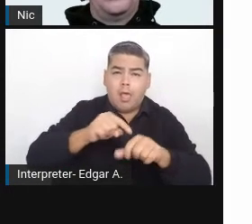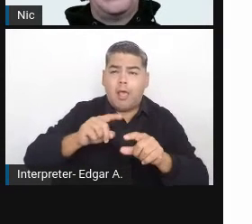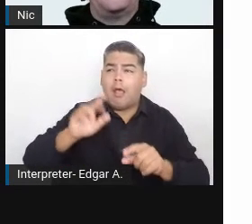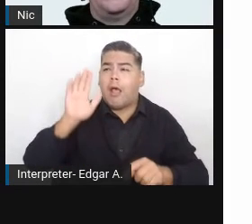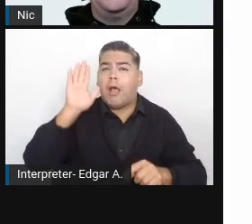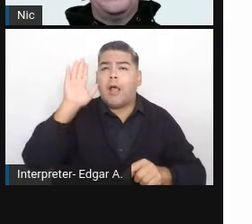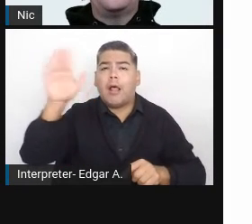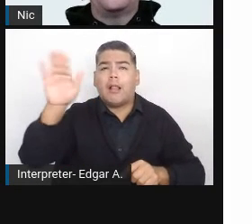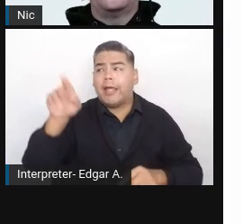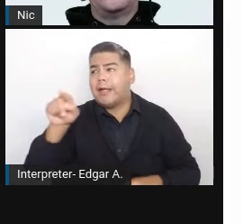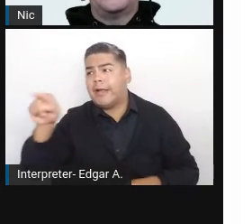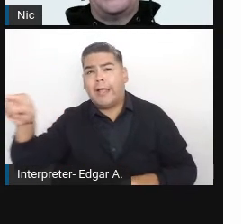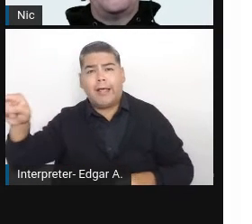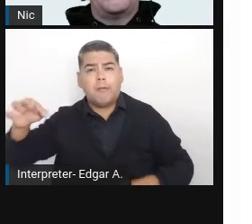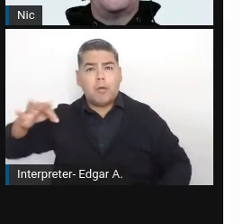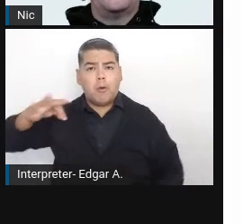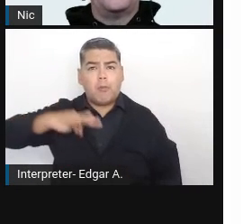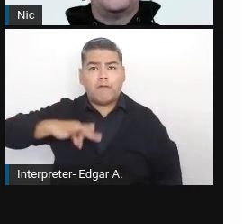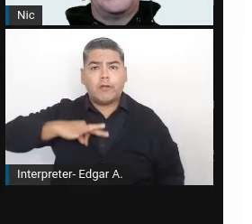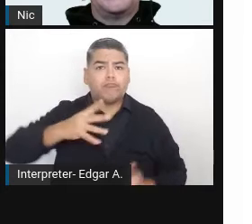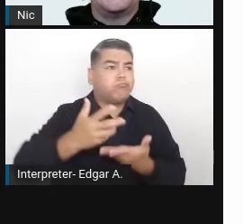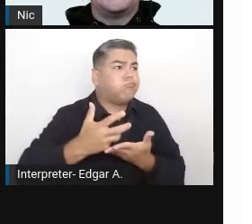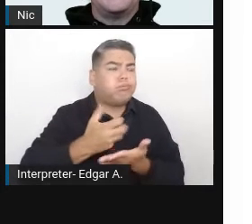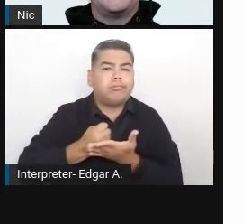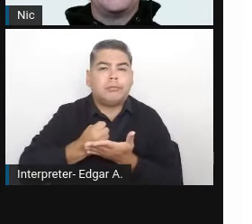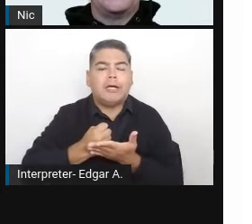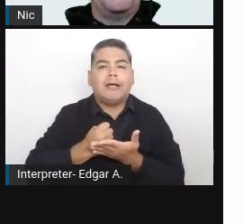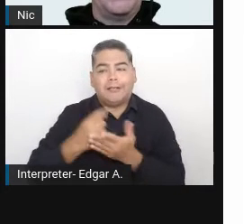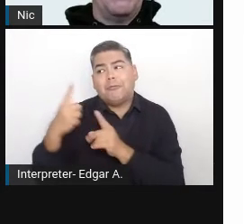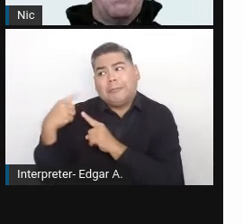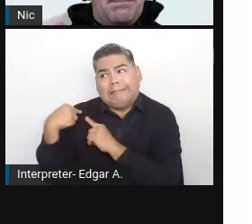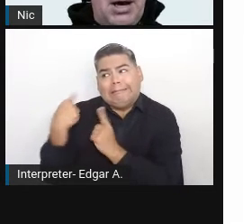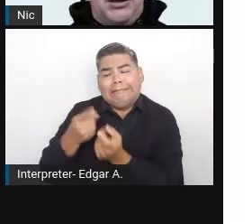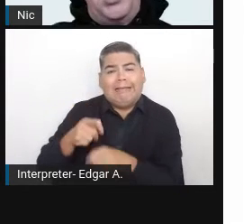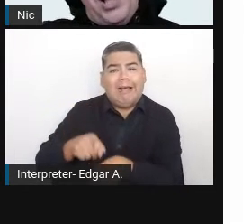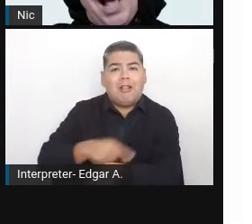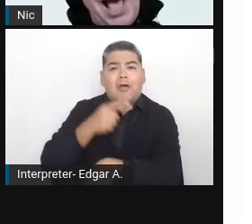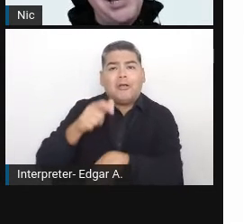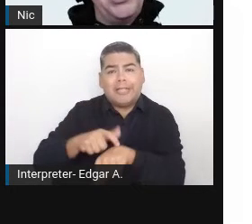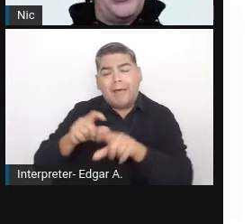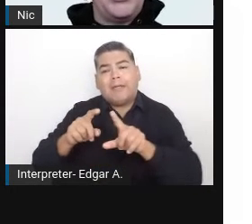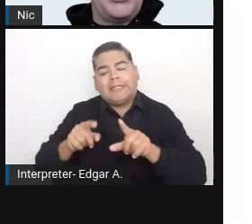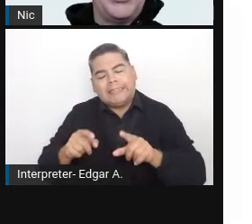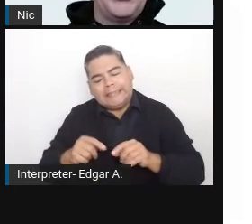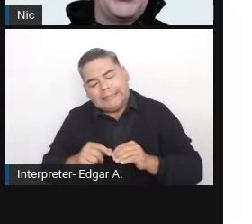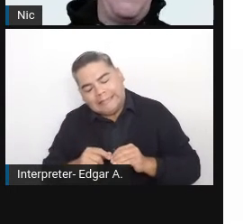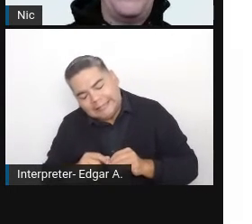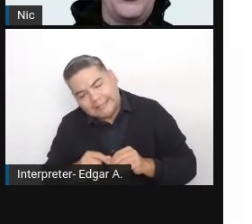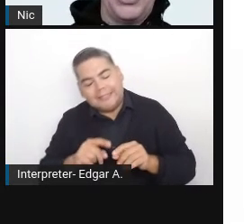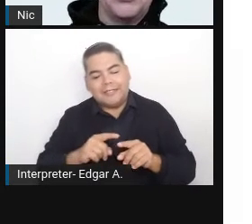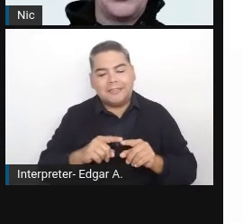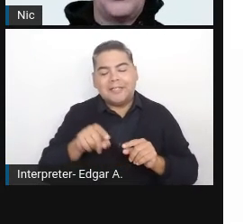While I've done that, for a long time, I've come to realize this is not me, but I digress this is in different things.